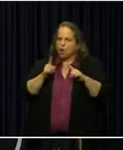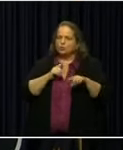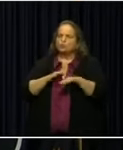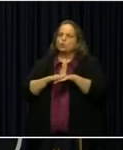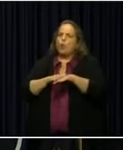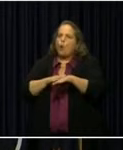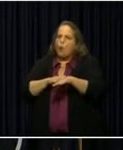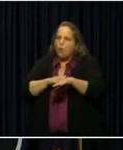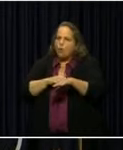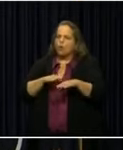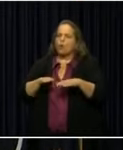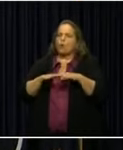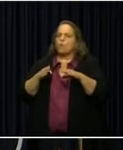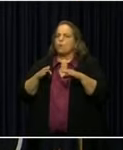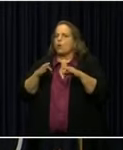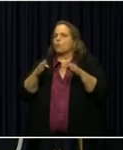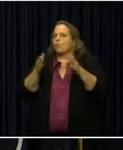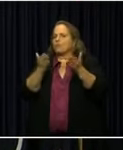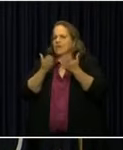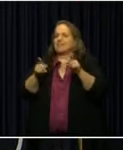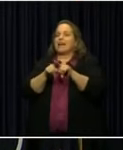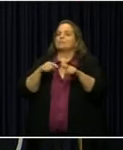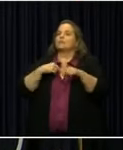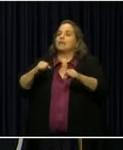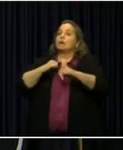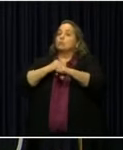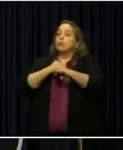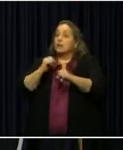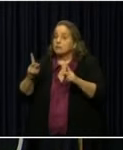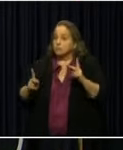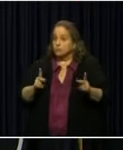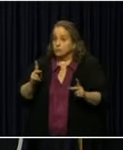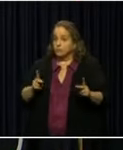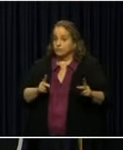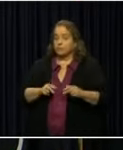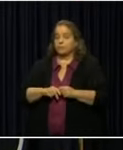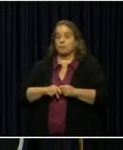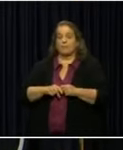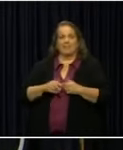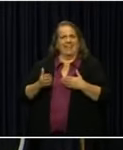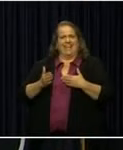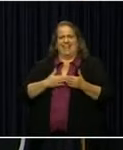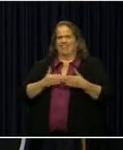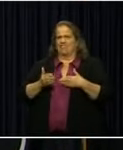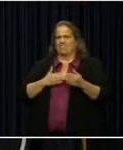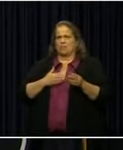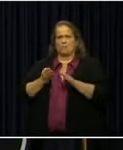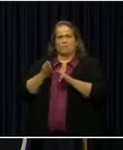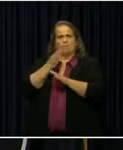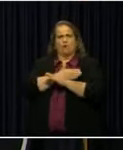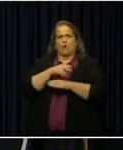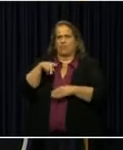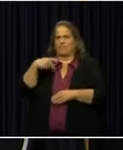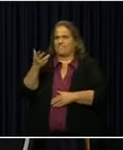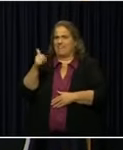I THINK WE'VE ALMOST CUT THE TOP OFF THAT MUFFIN. WE'RE KIND OF IN A PLATEAU. WHAT THEY'RE LOOKING FOR IS NOT